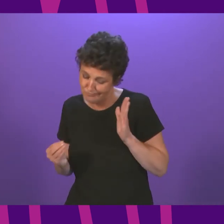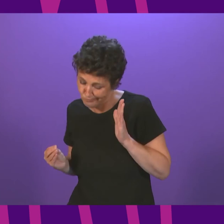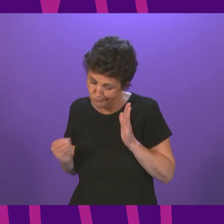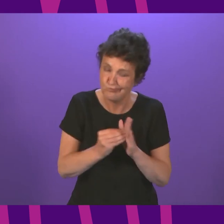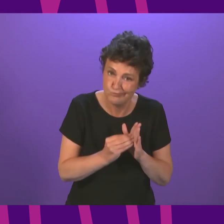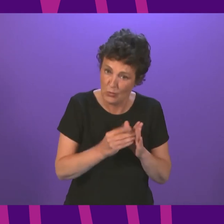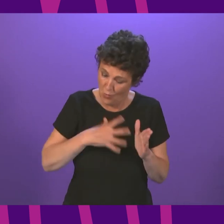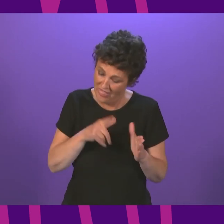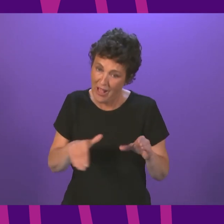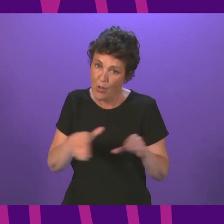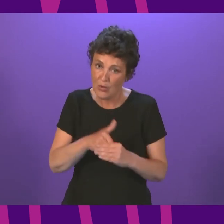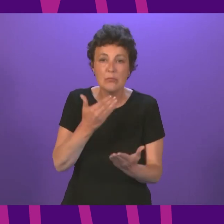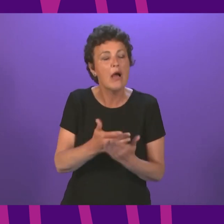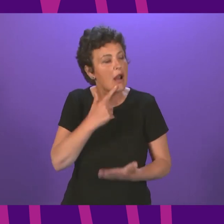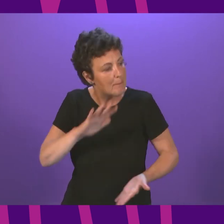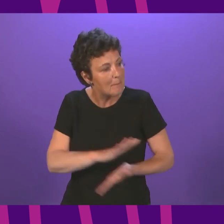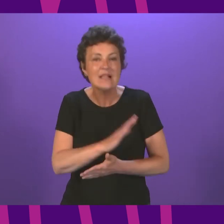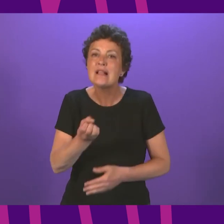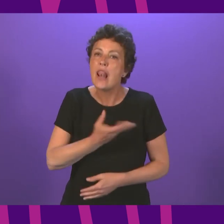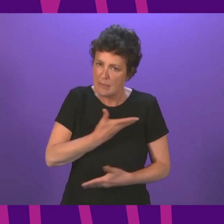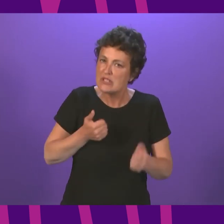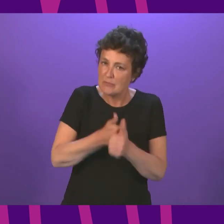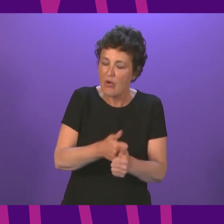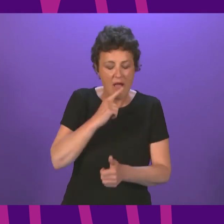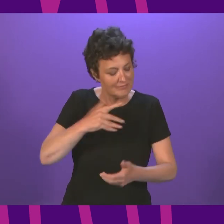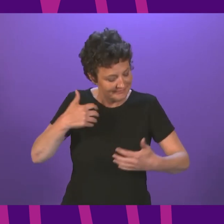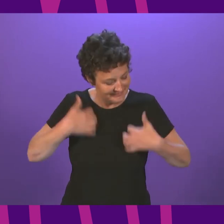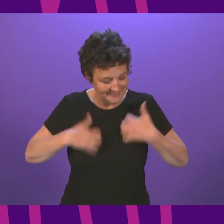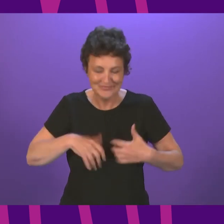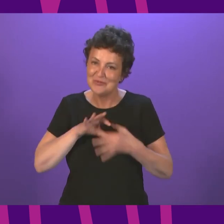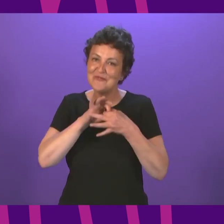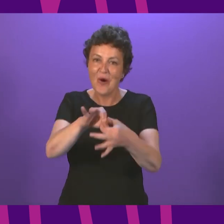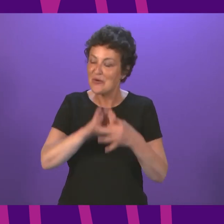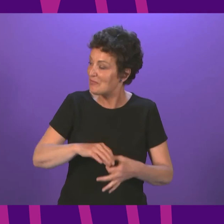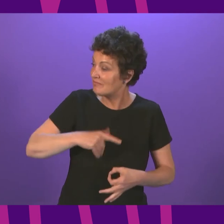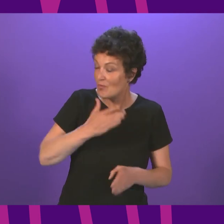Throughout the pandemic, I have been engaging with the soft play sector, and the quotes